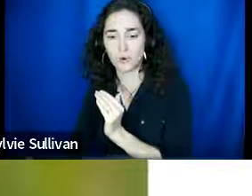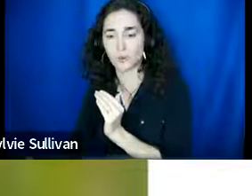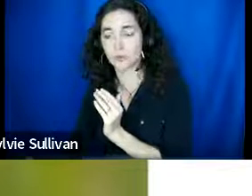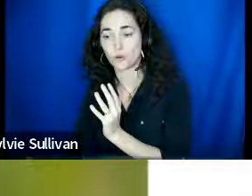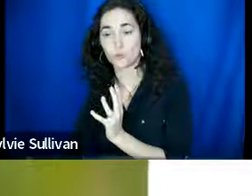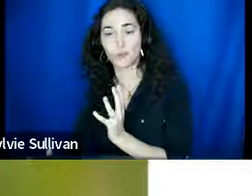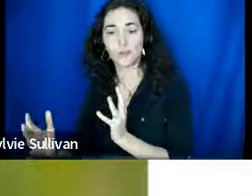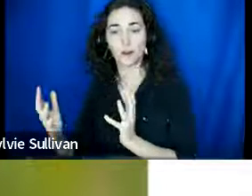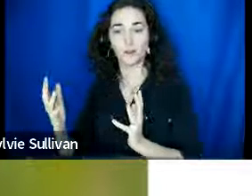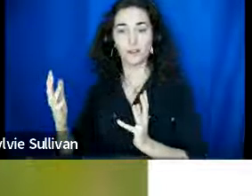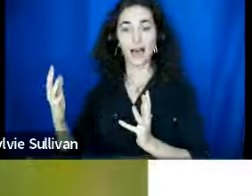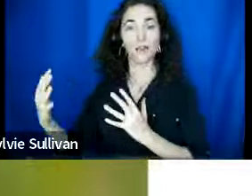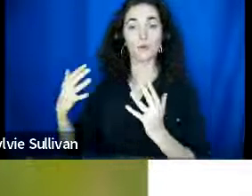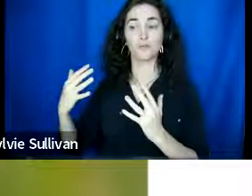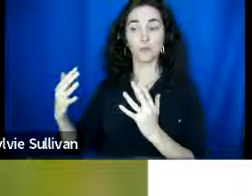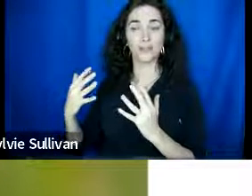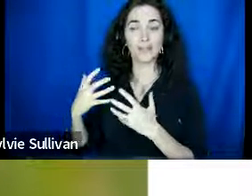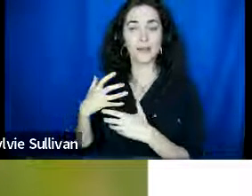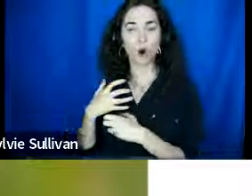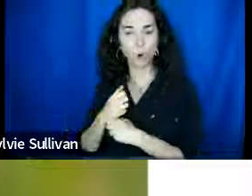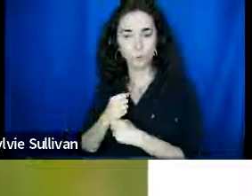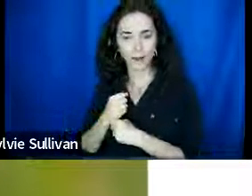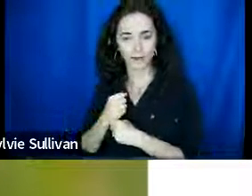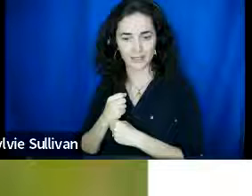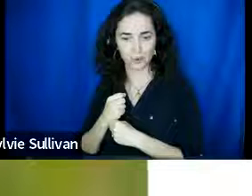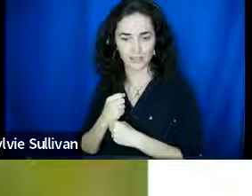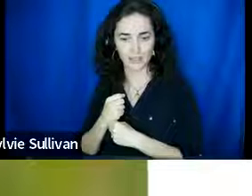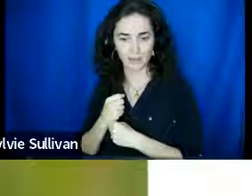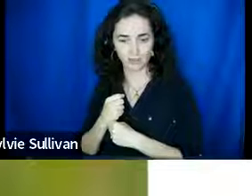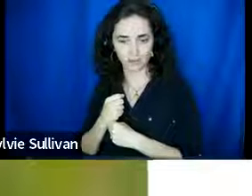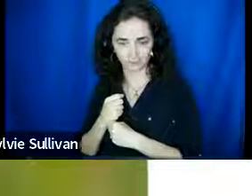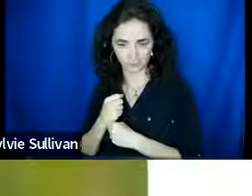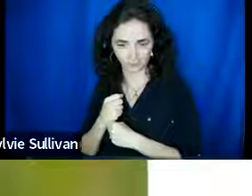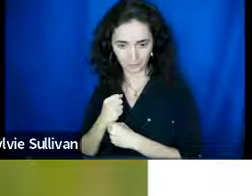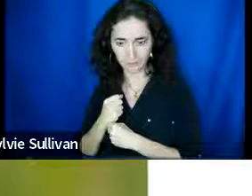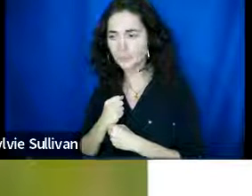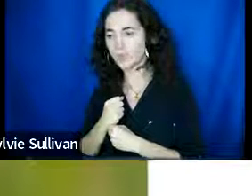Perhaps they may be more concerned with how they're viewed and they may hold back and expressing themselves.